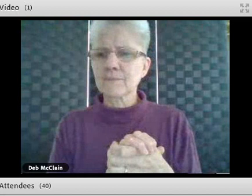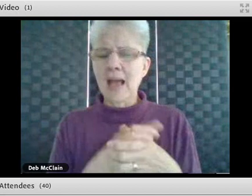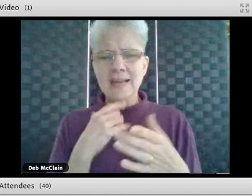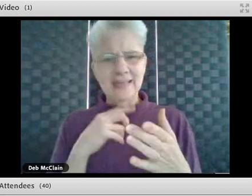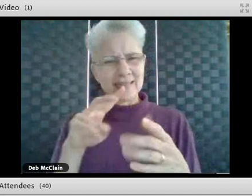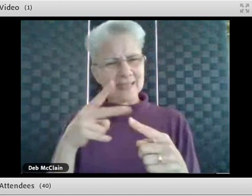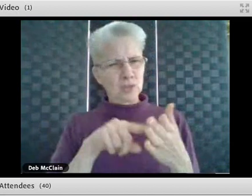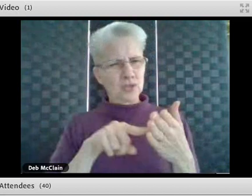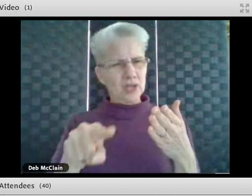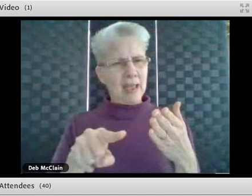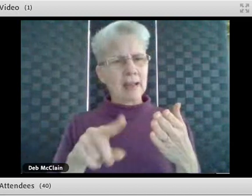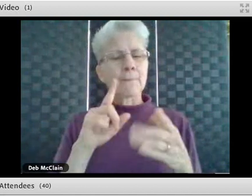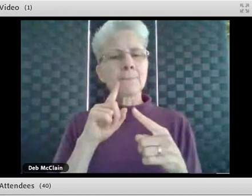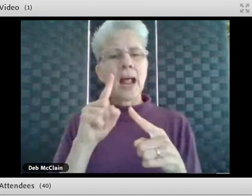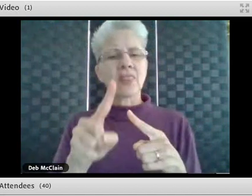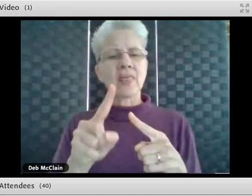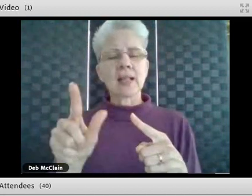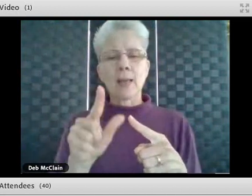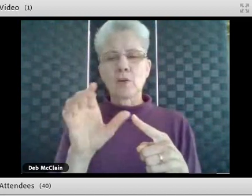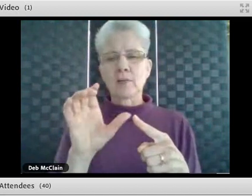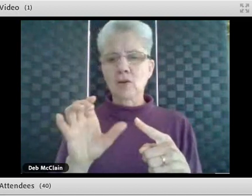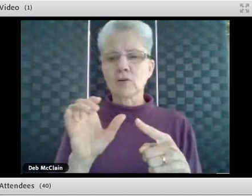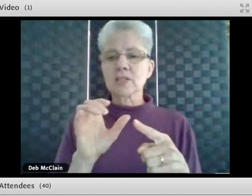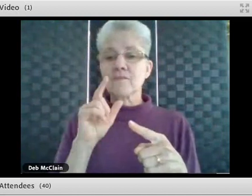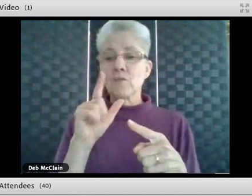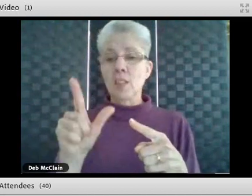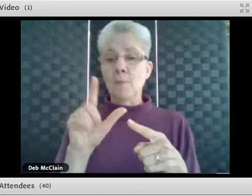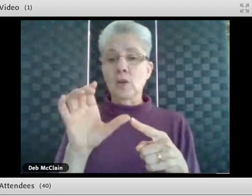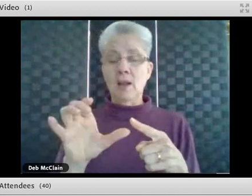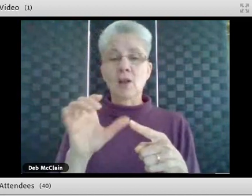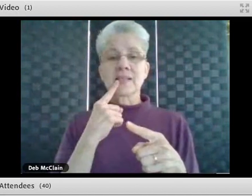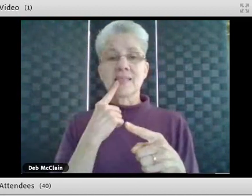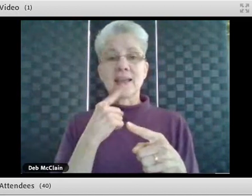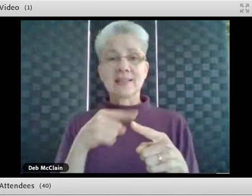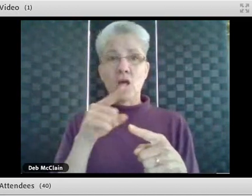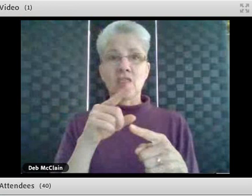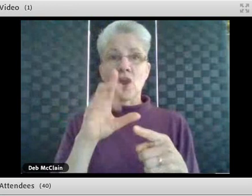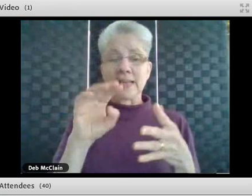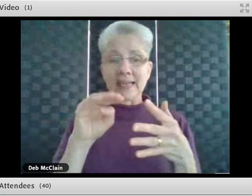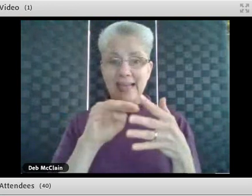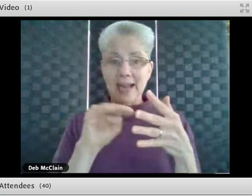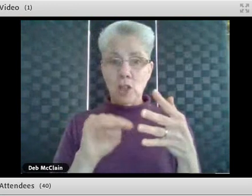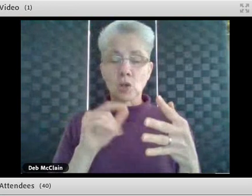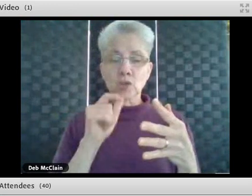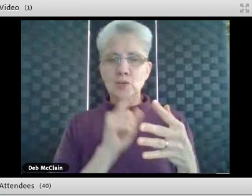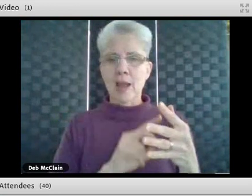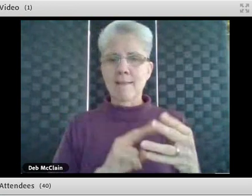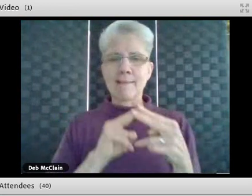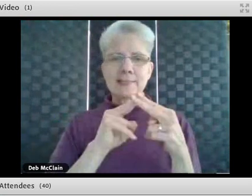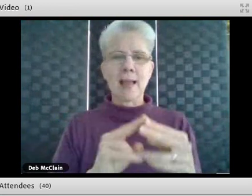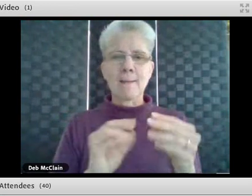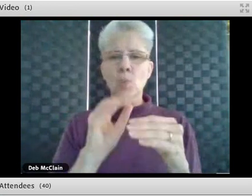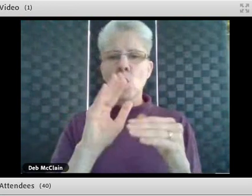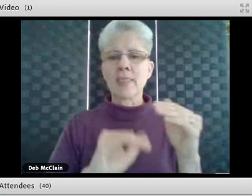So, it's the Library of Congress. They tell their catalogers to not assign more than 10.